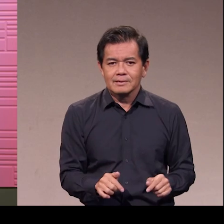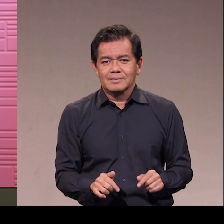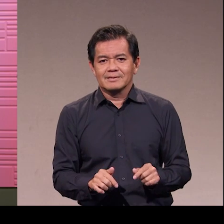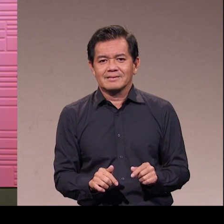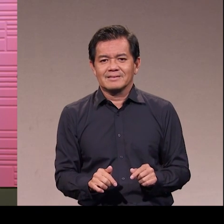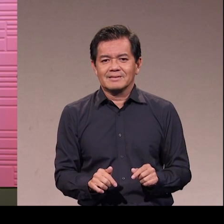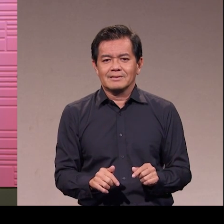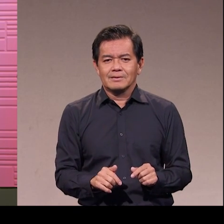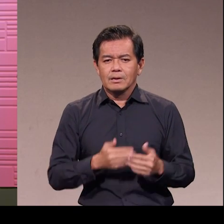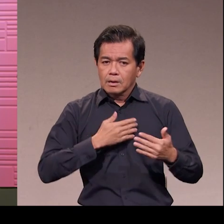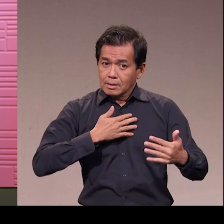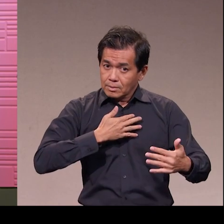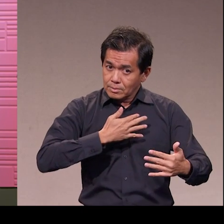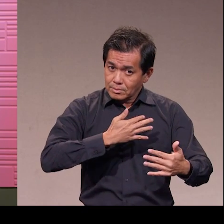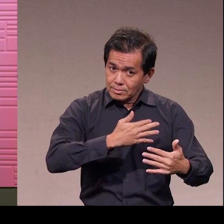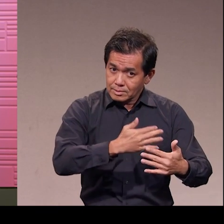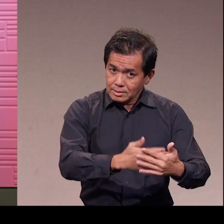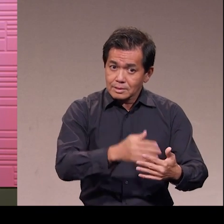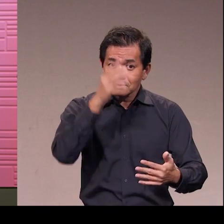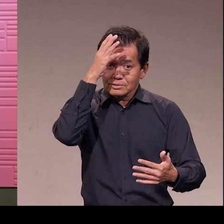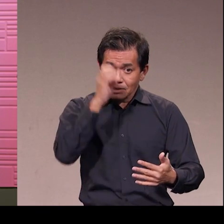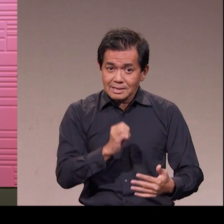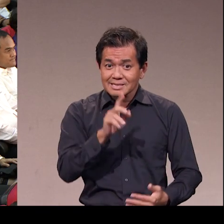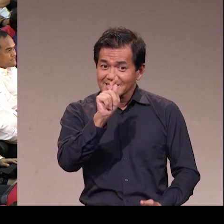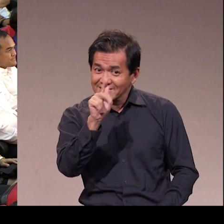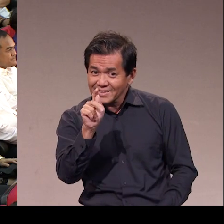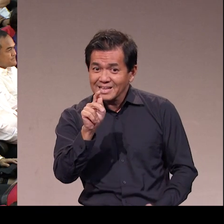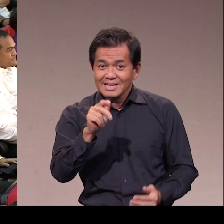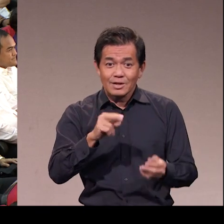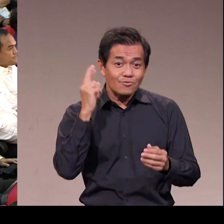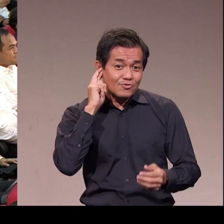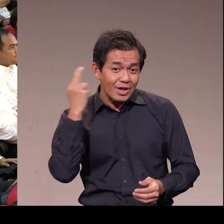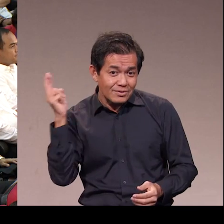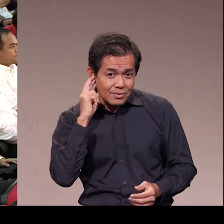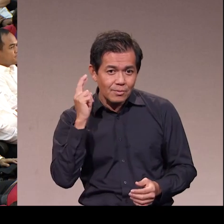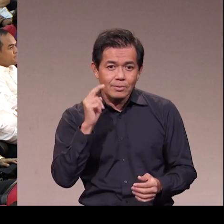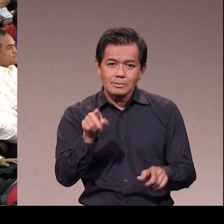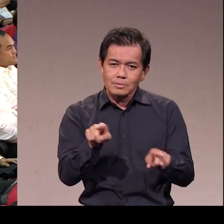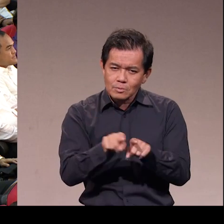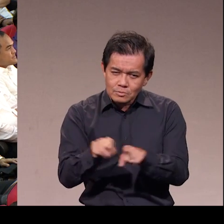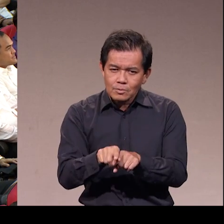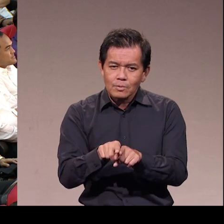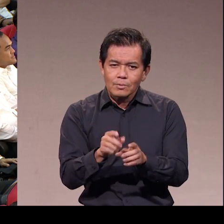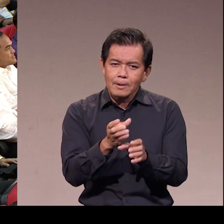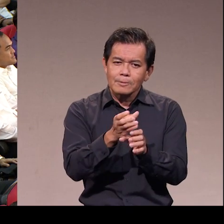Over the years, Chinese TV and radio have also created an environment that is conducive to the